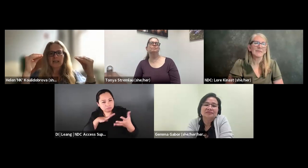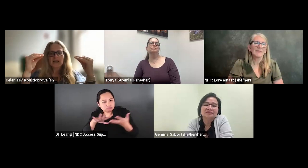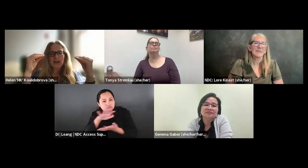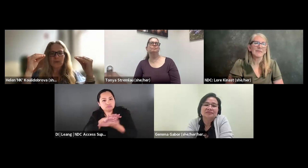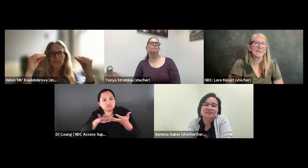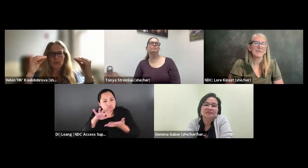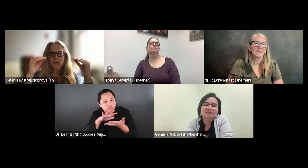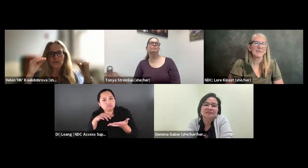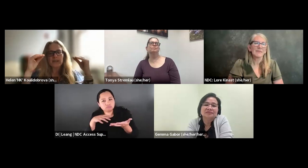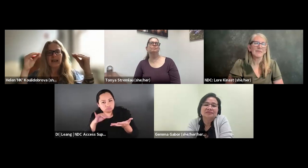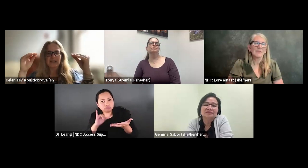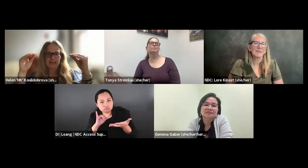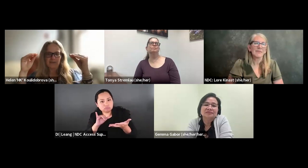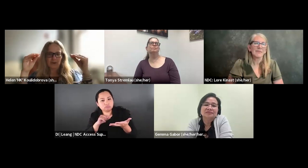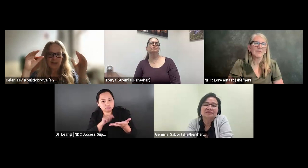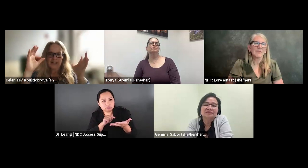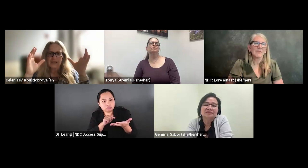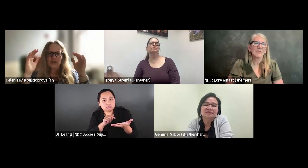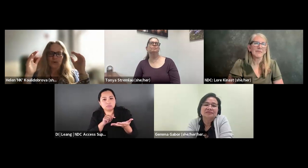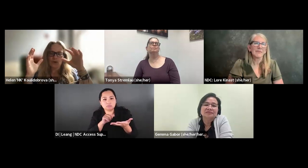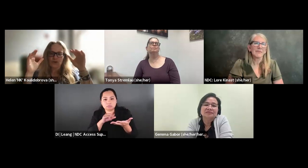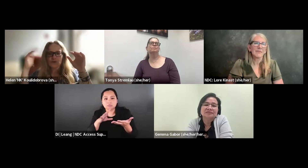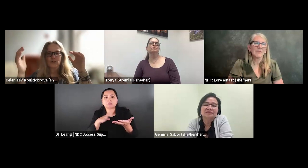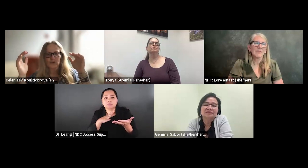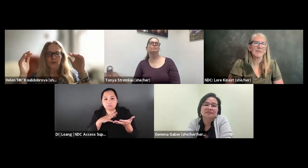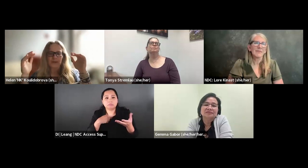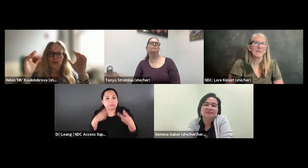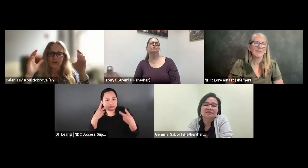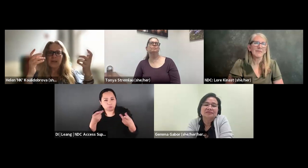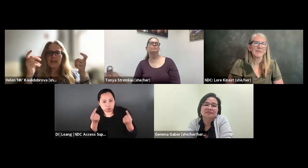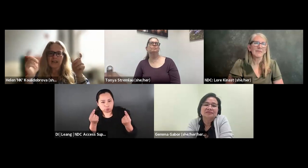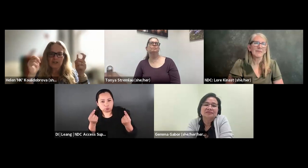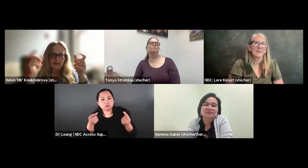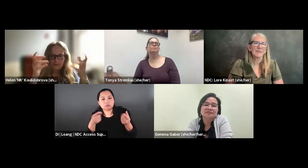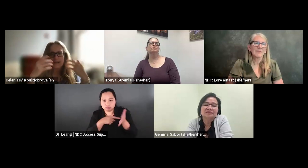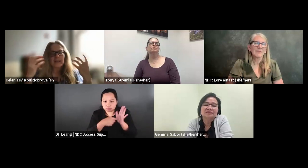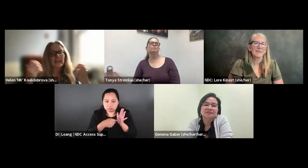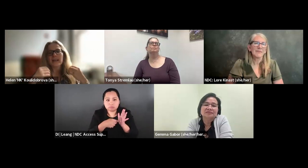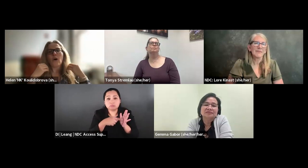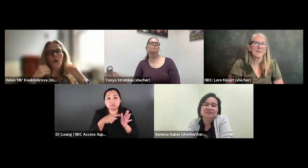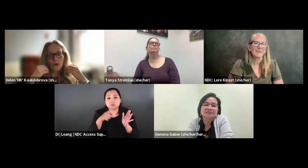Here's how we move to the next level. Here's what you should or should not be doing.